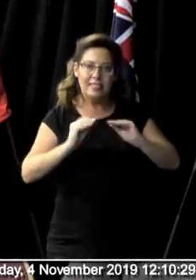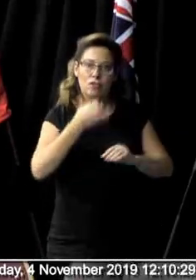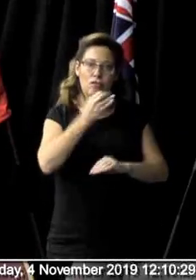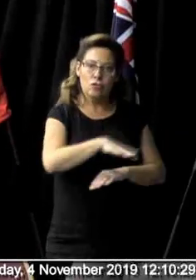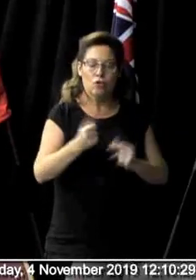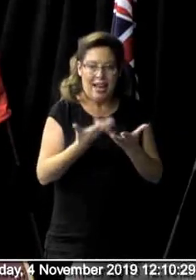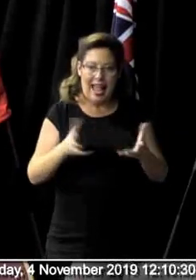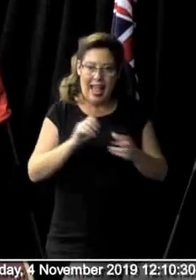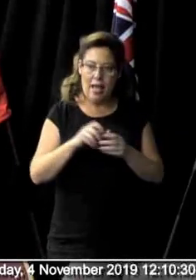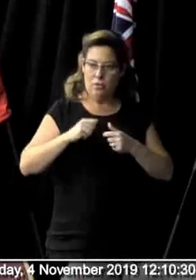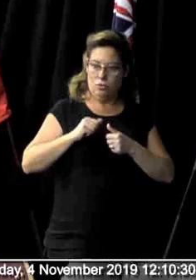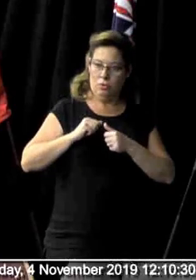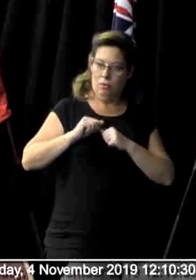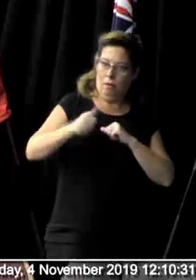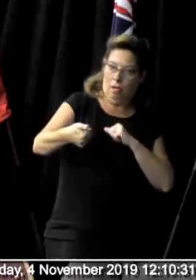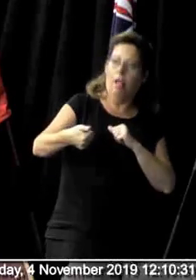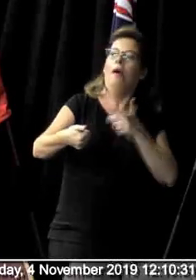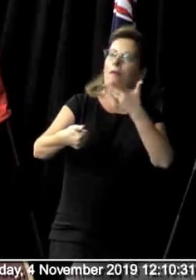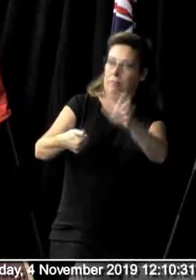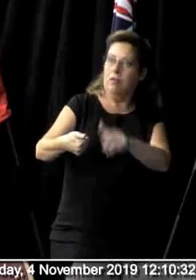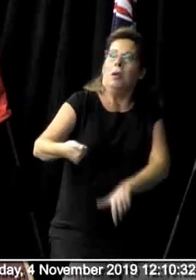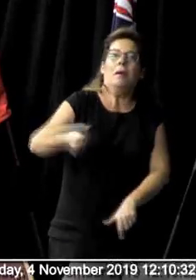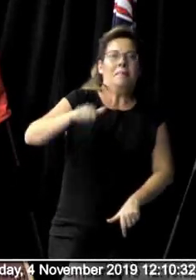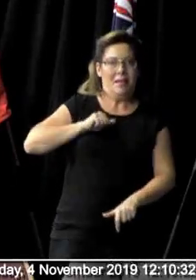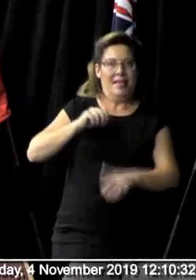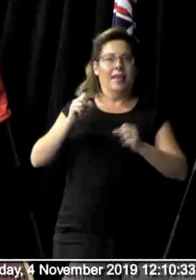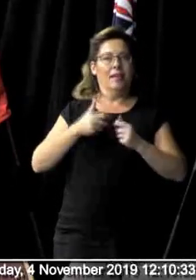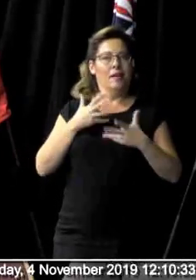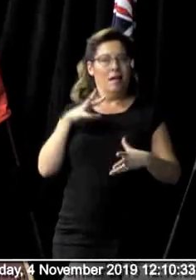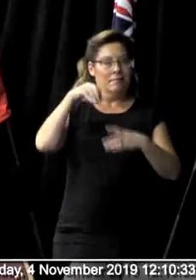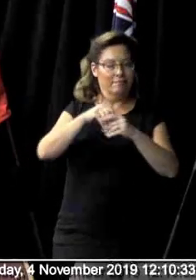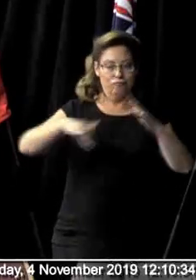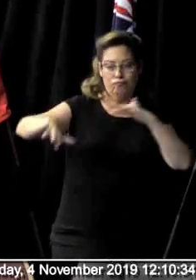doing set work, the social skills required in the playground,